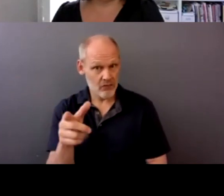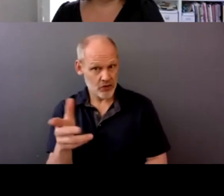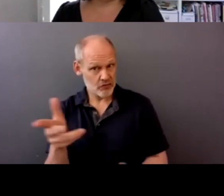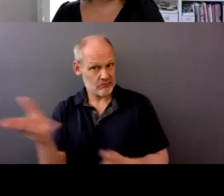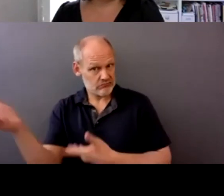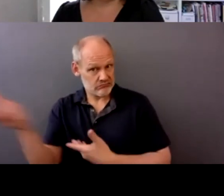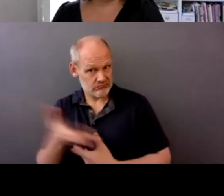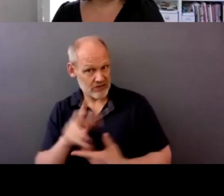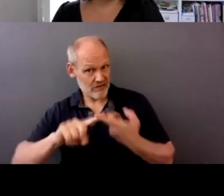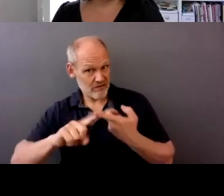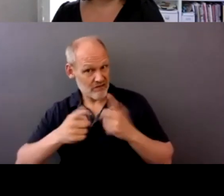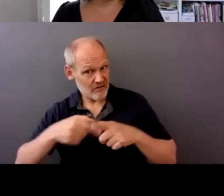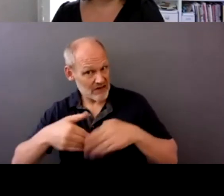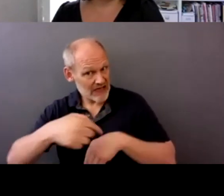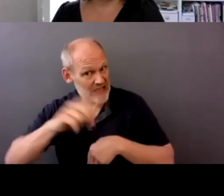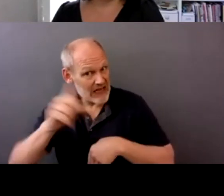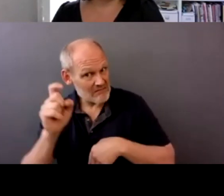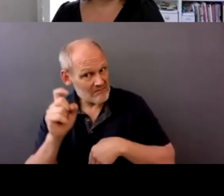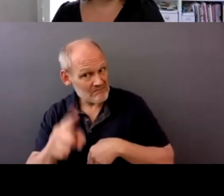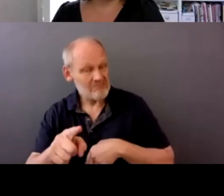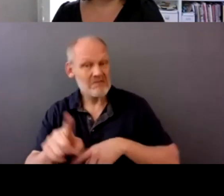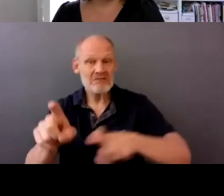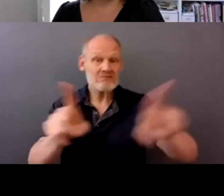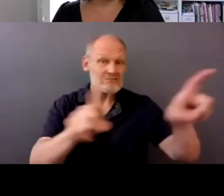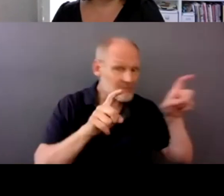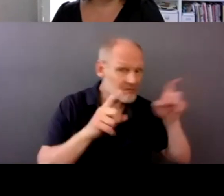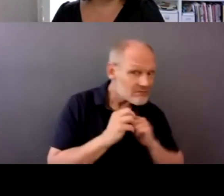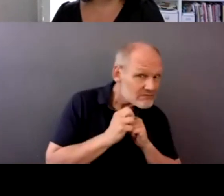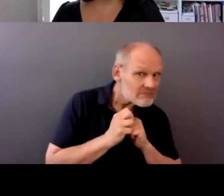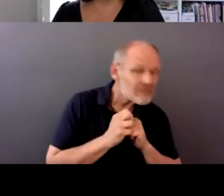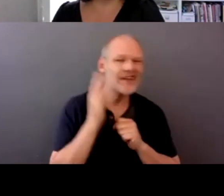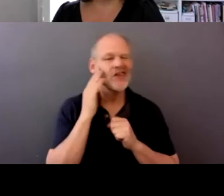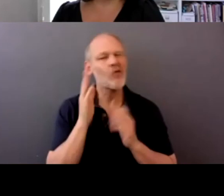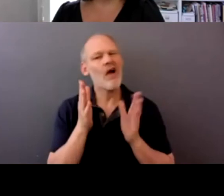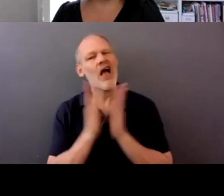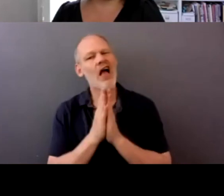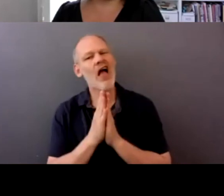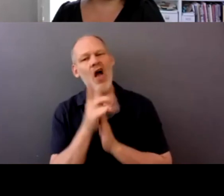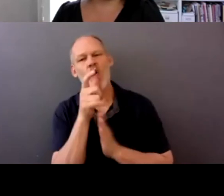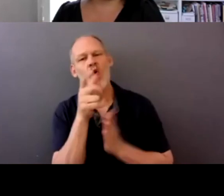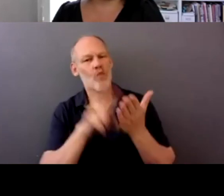she sends it out to everybody who registered so maybe some of the people registered that didn't